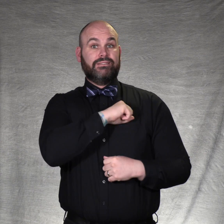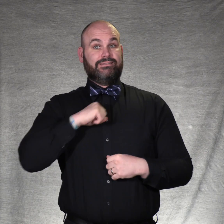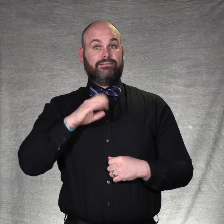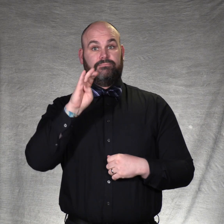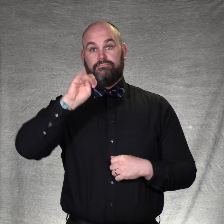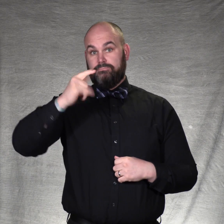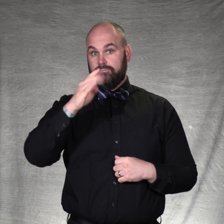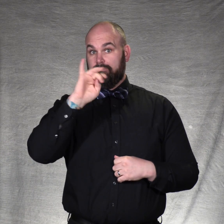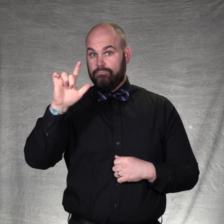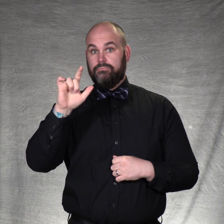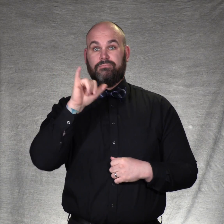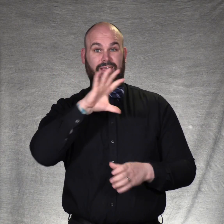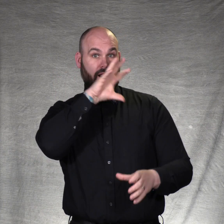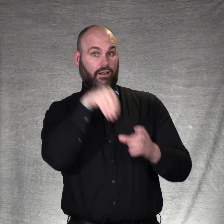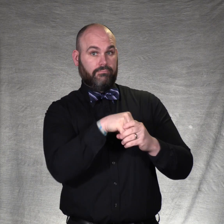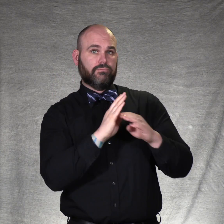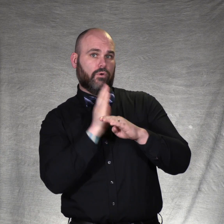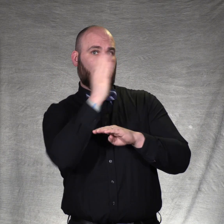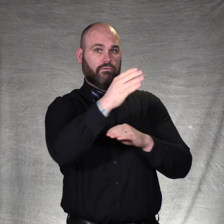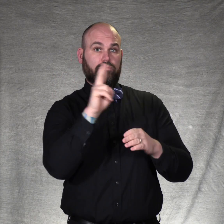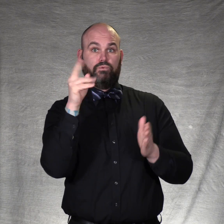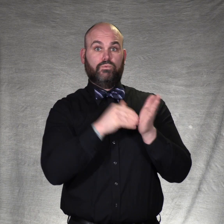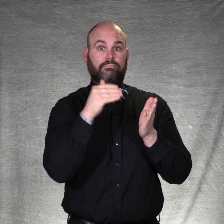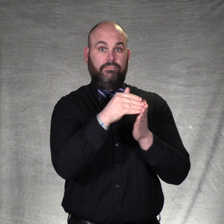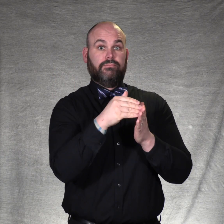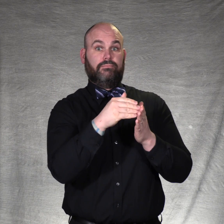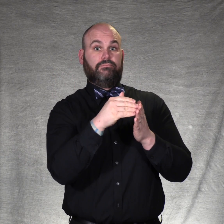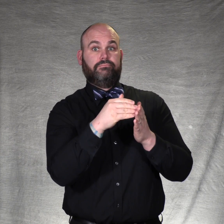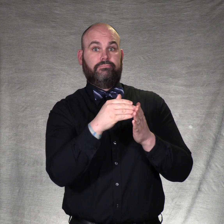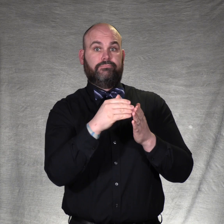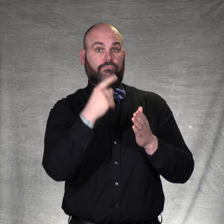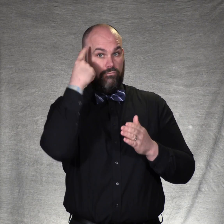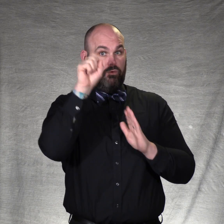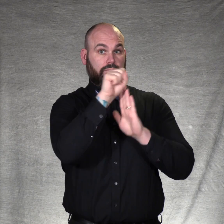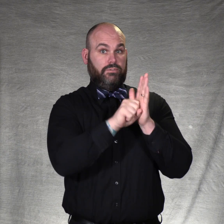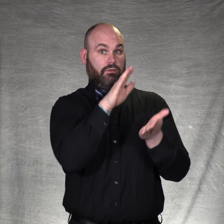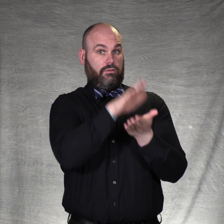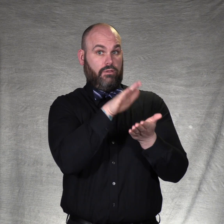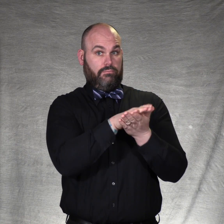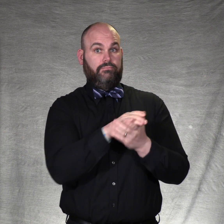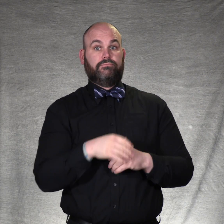The Senate Bonding Bill. This also includes over $2 million for the State Academies.